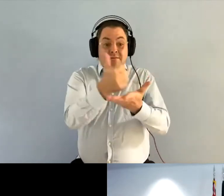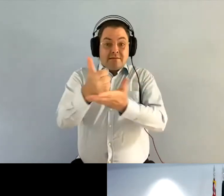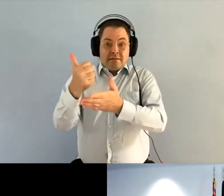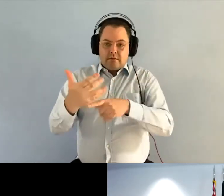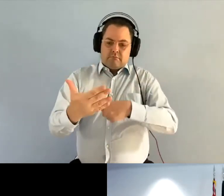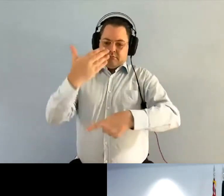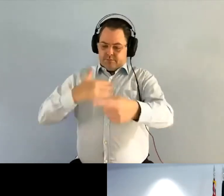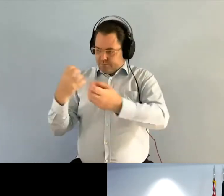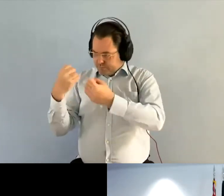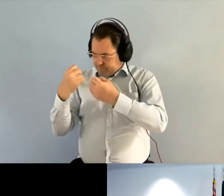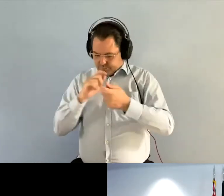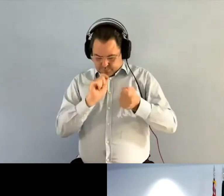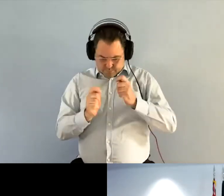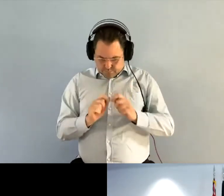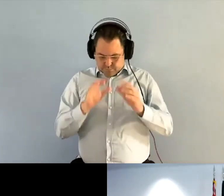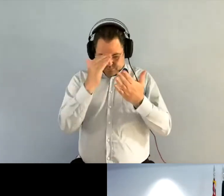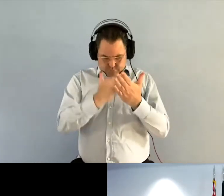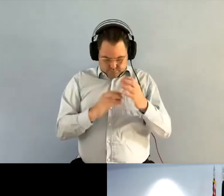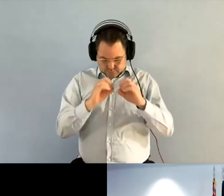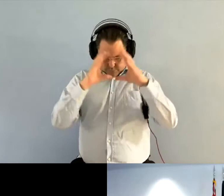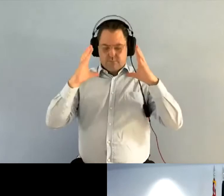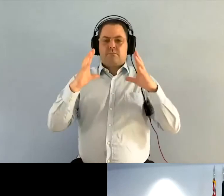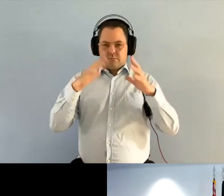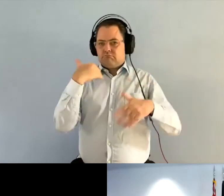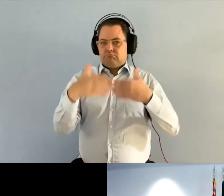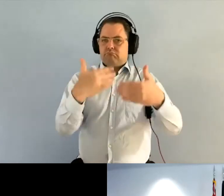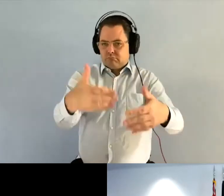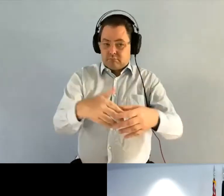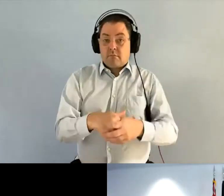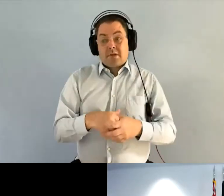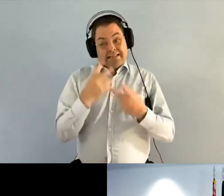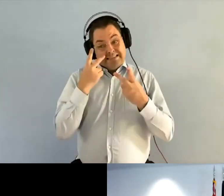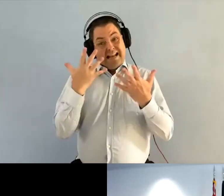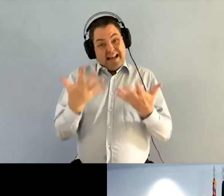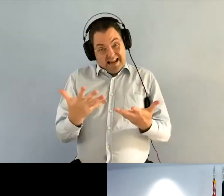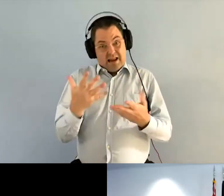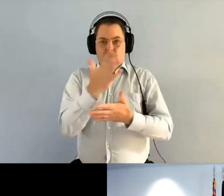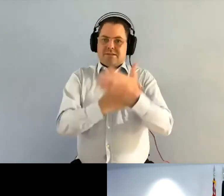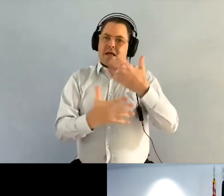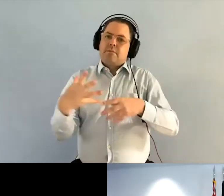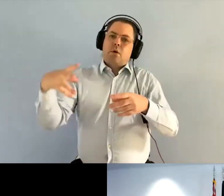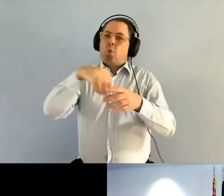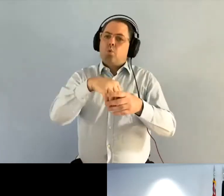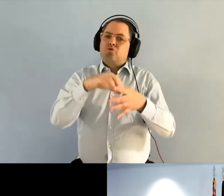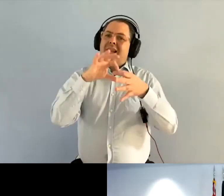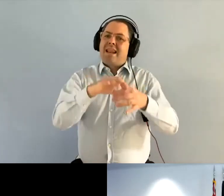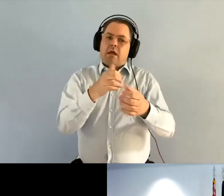more essential to focus on strengthening disability inclusion in humanitarian action. We're hearing more and more